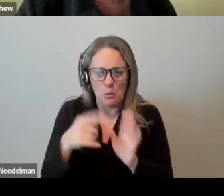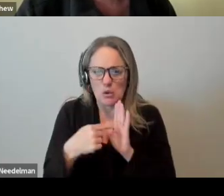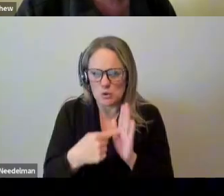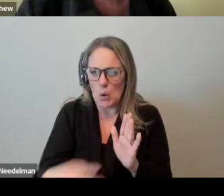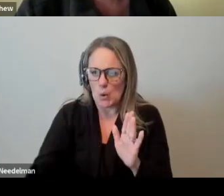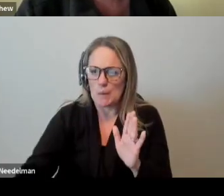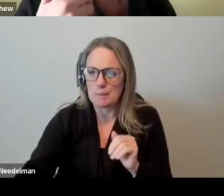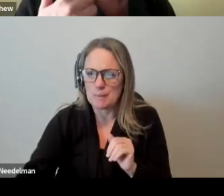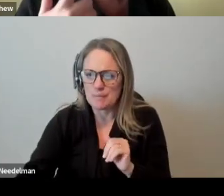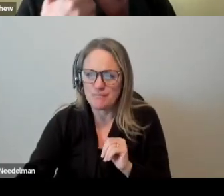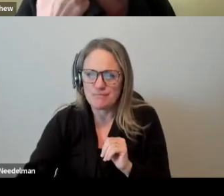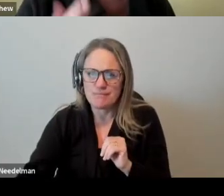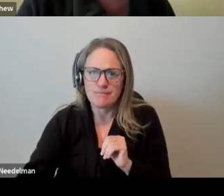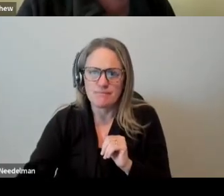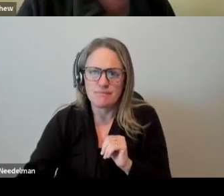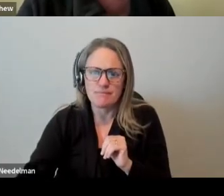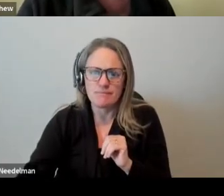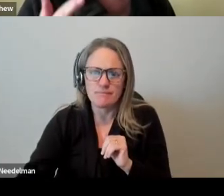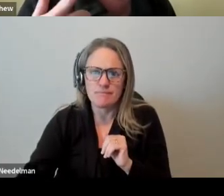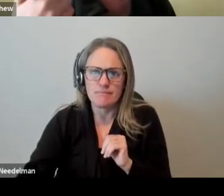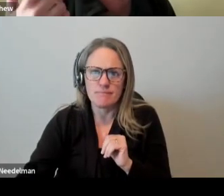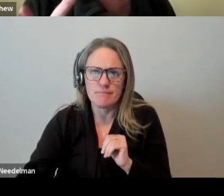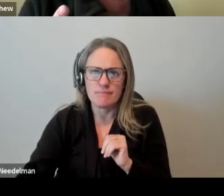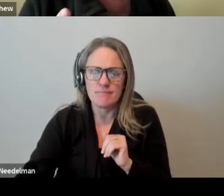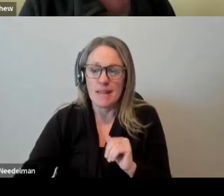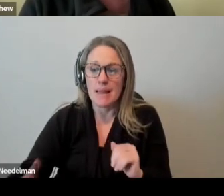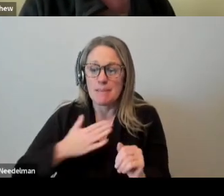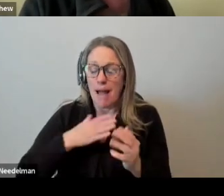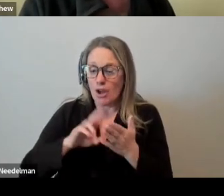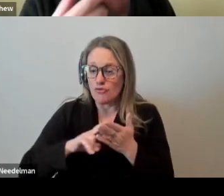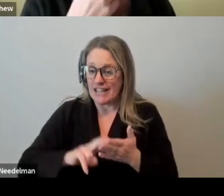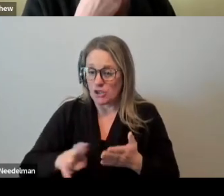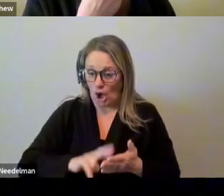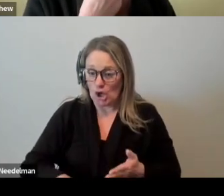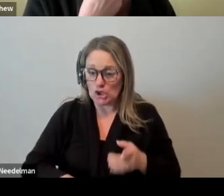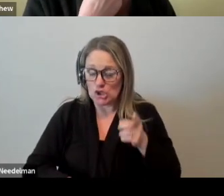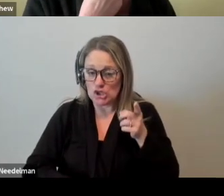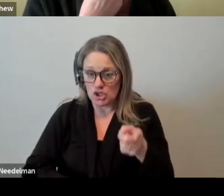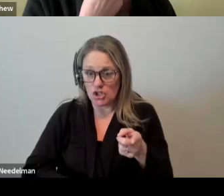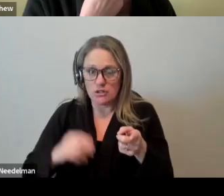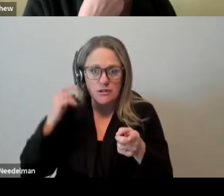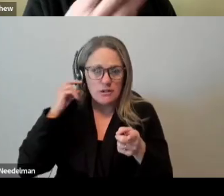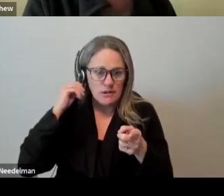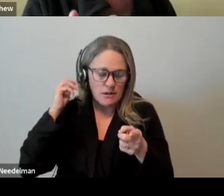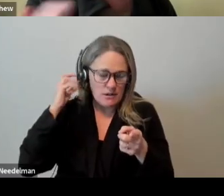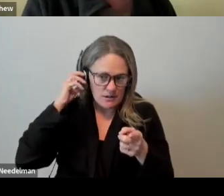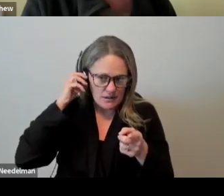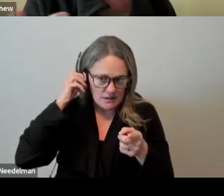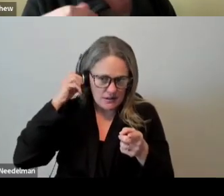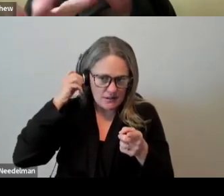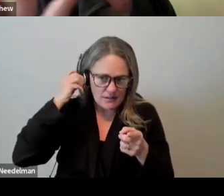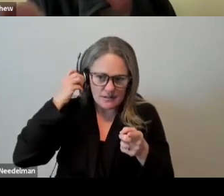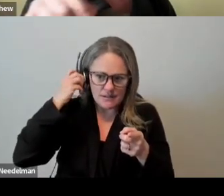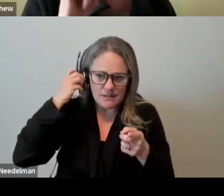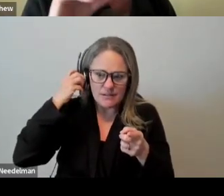And the where, where my sort of research sits is in this place where a number of disability study scholars